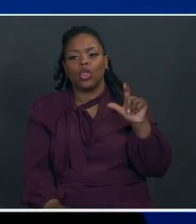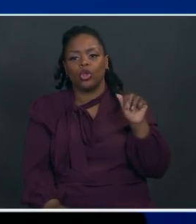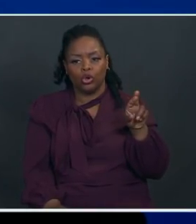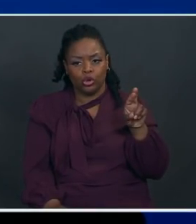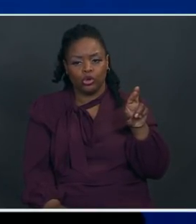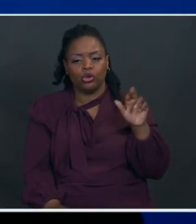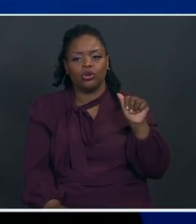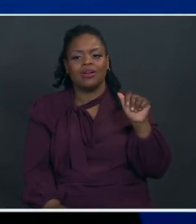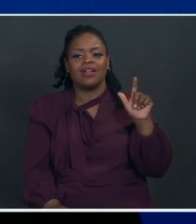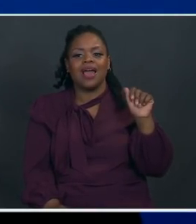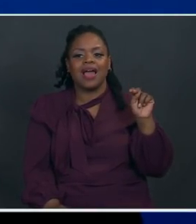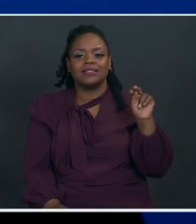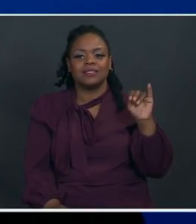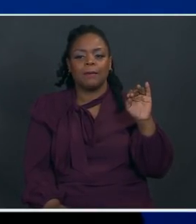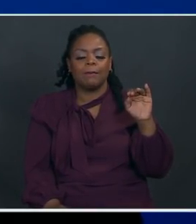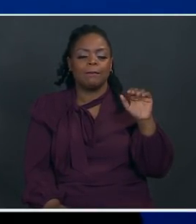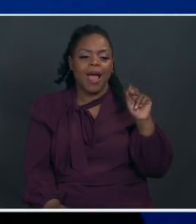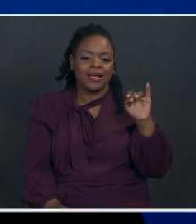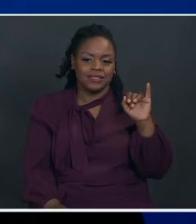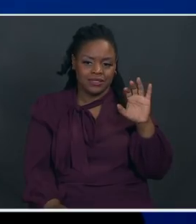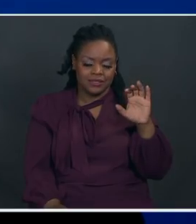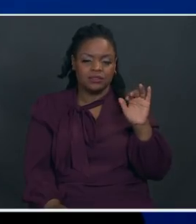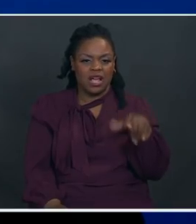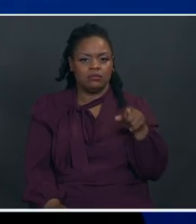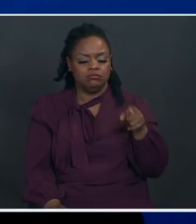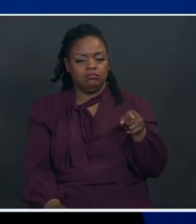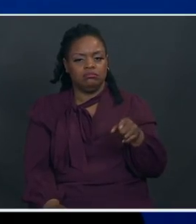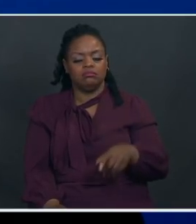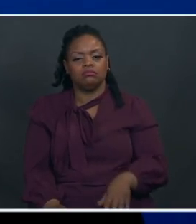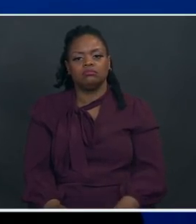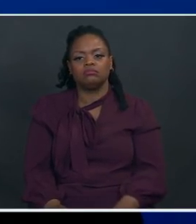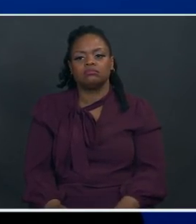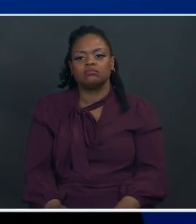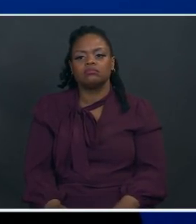of impacting on their efficacy by this South African strain.